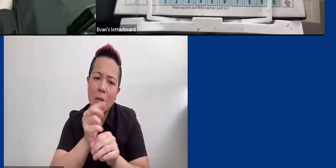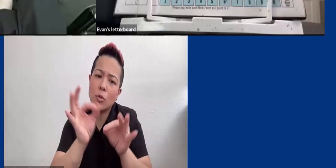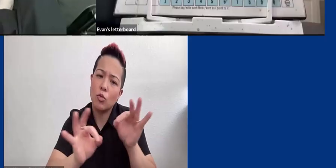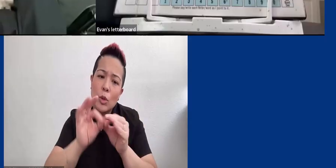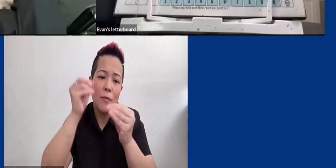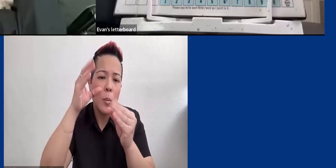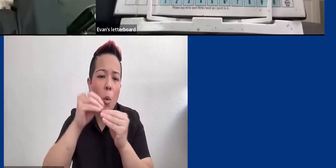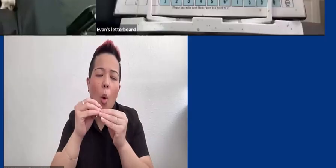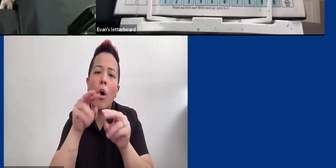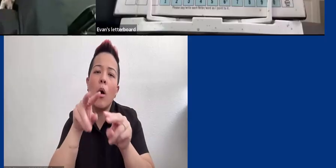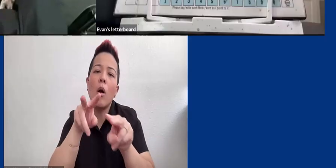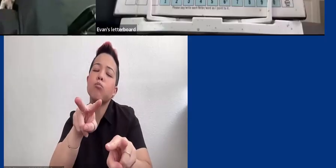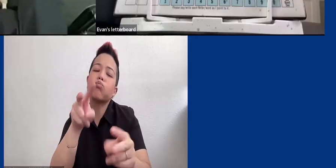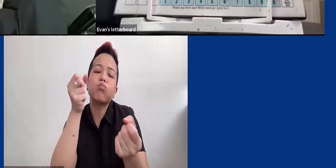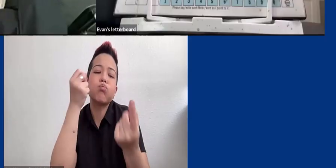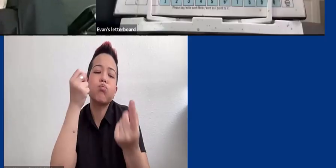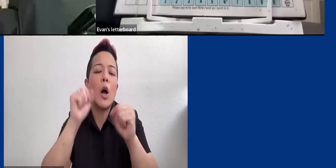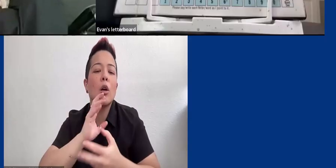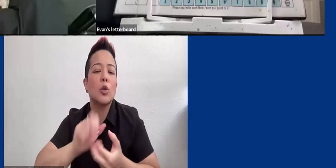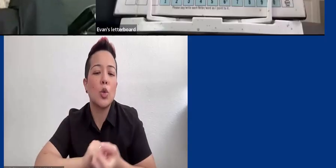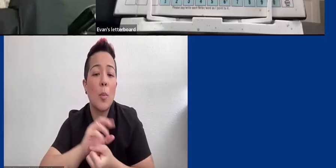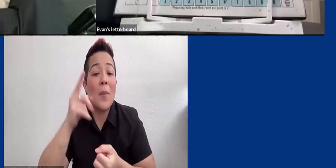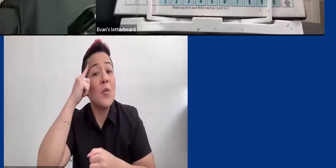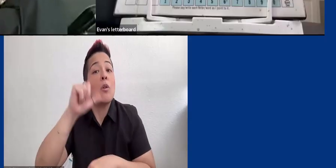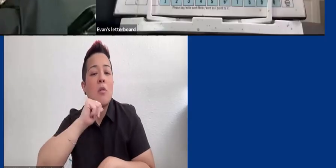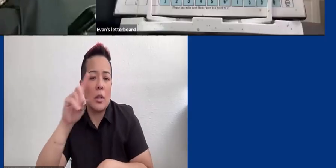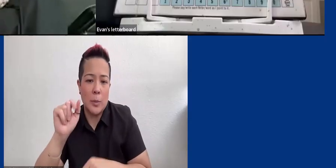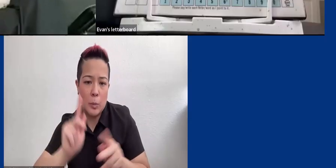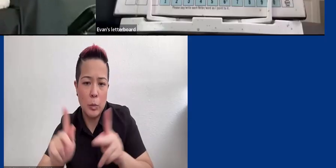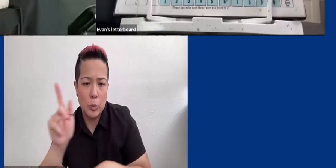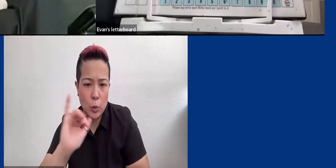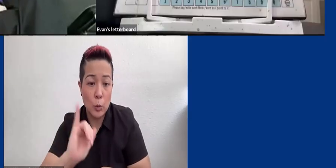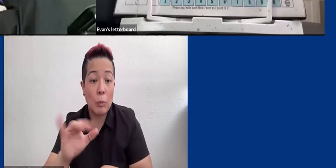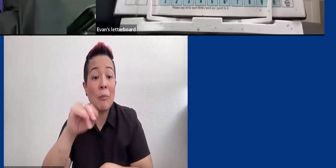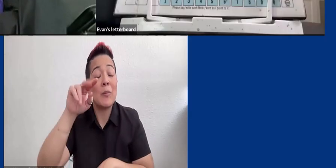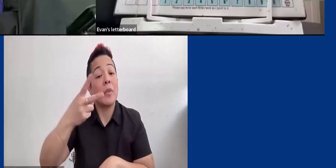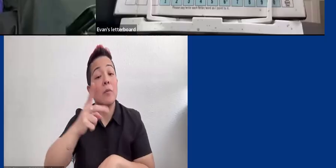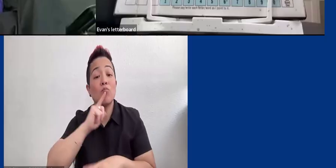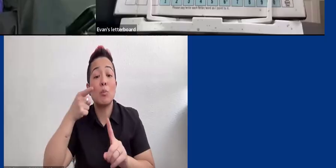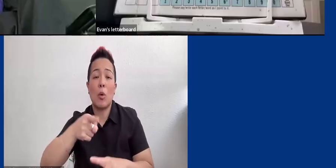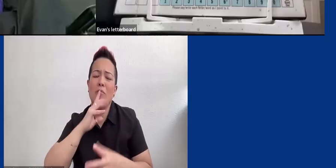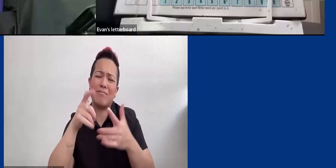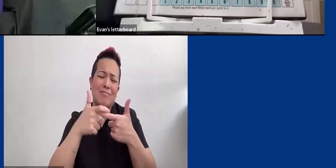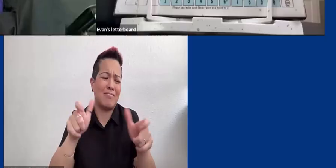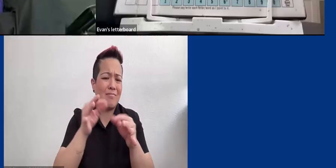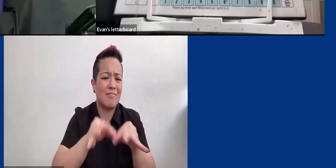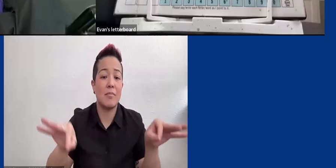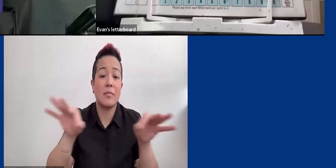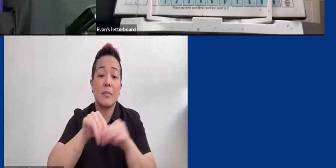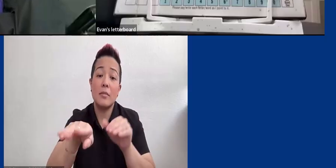archives will be an incredibly powerful tool that will we hope effectively bust some of the most persistent